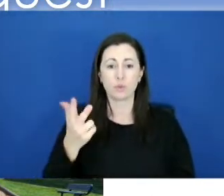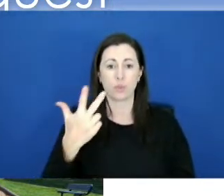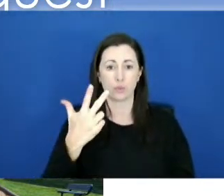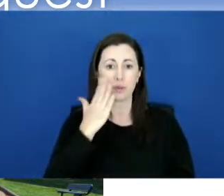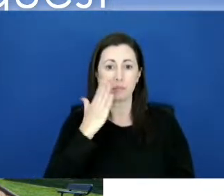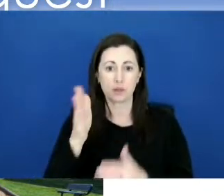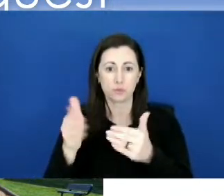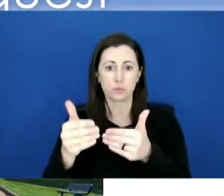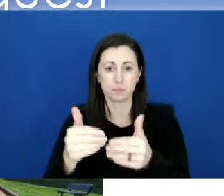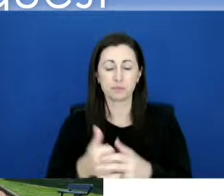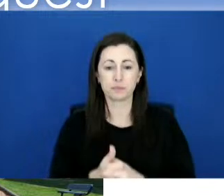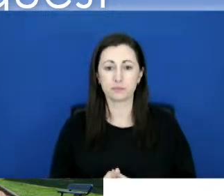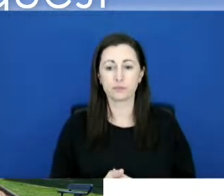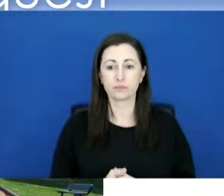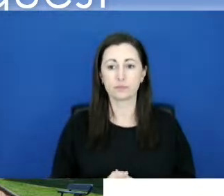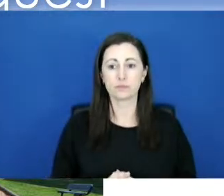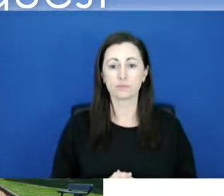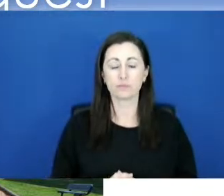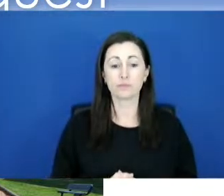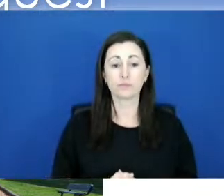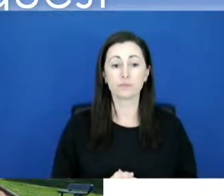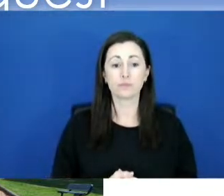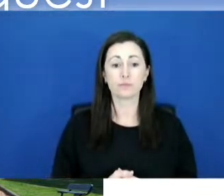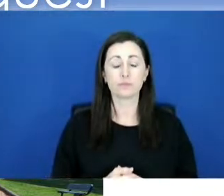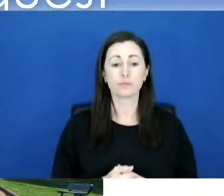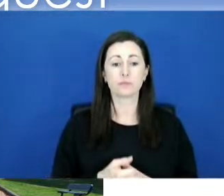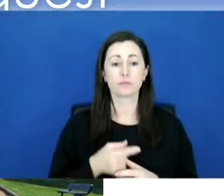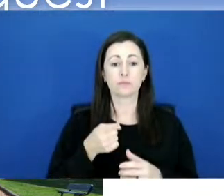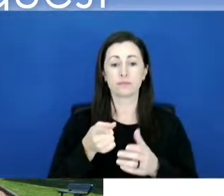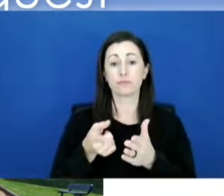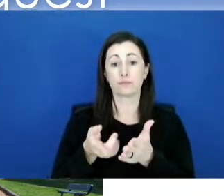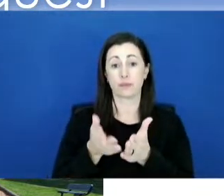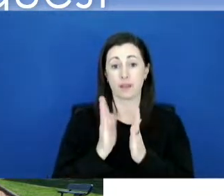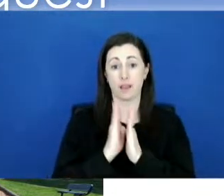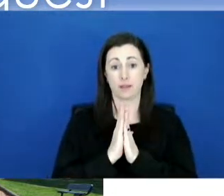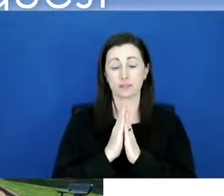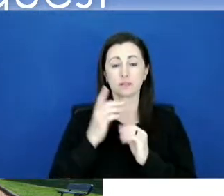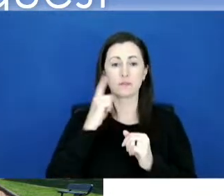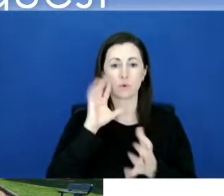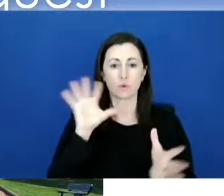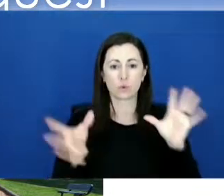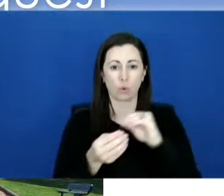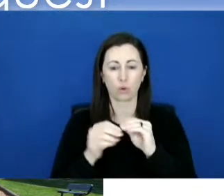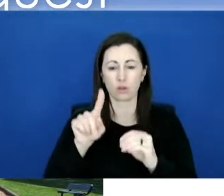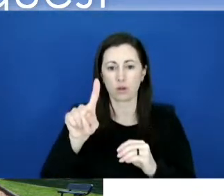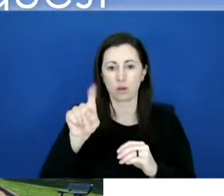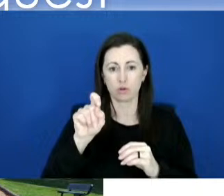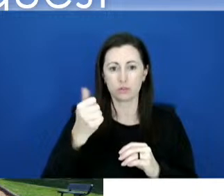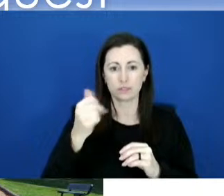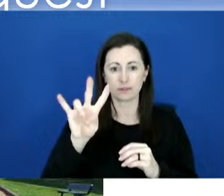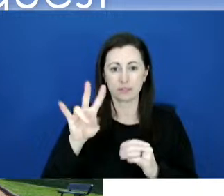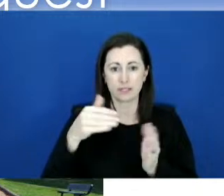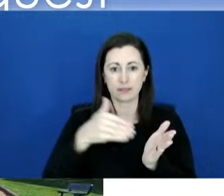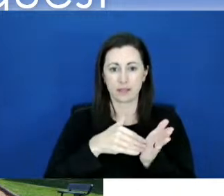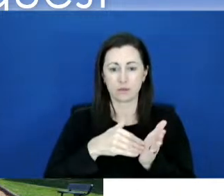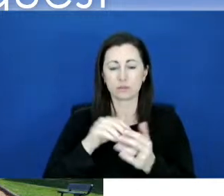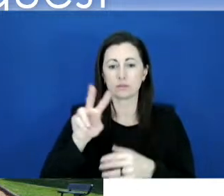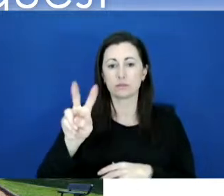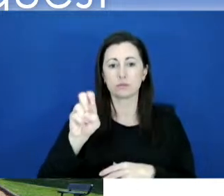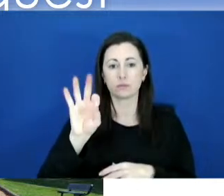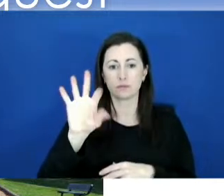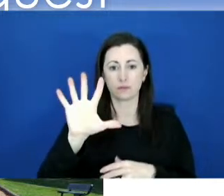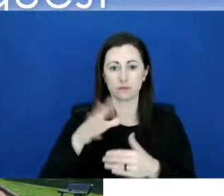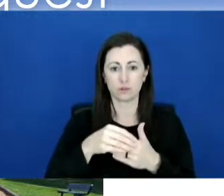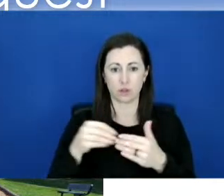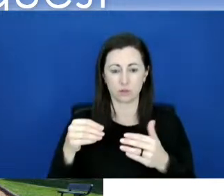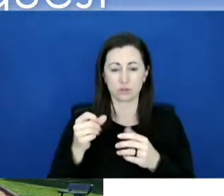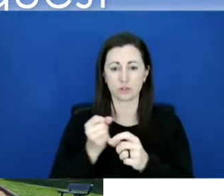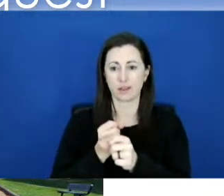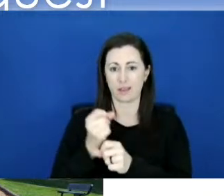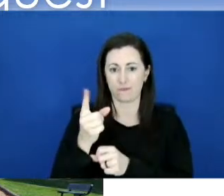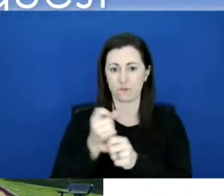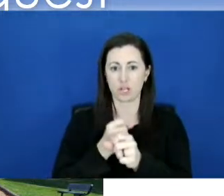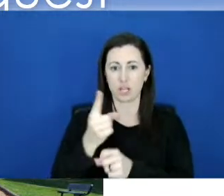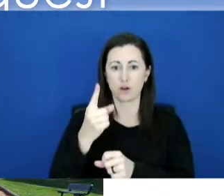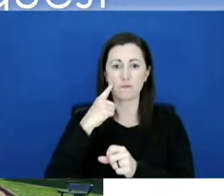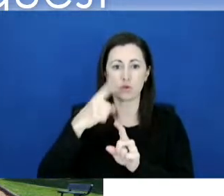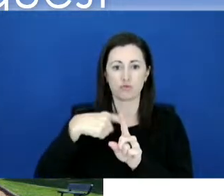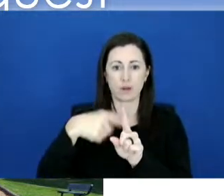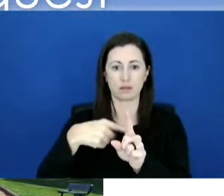122 BEDROOM UNITS, AND 32-3